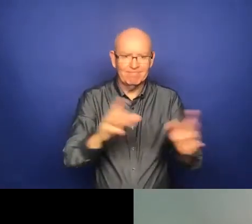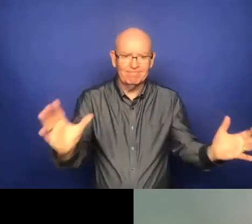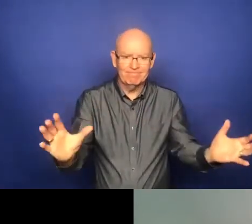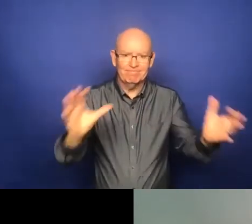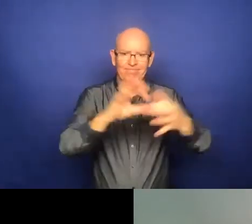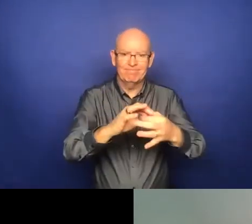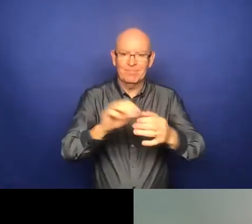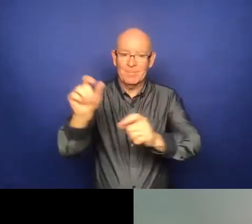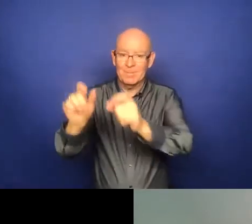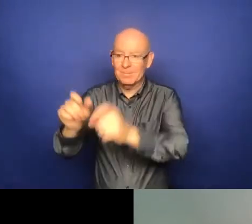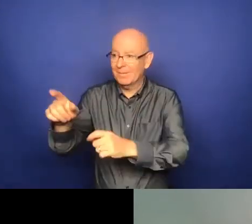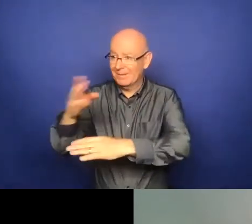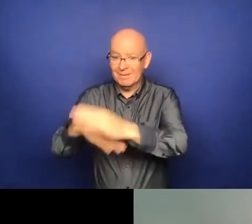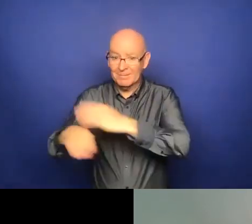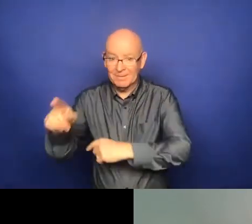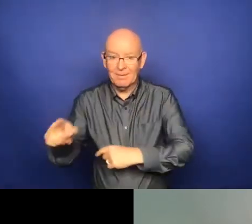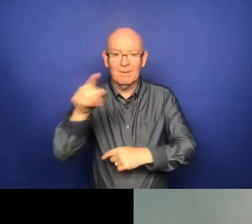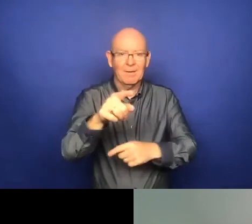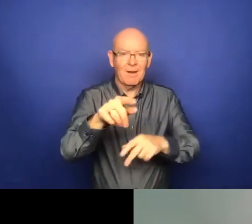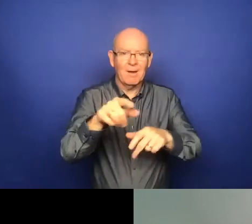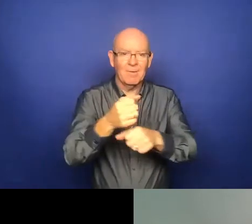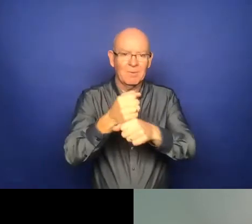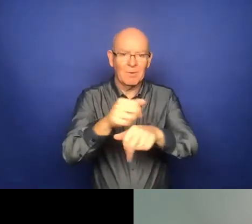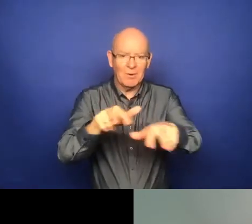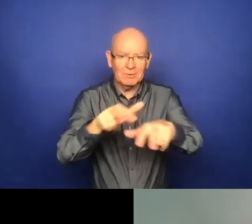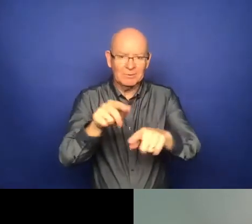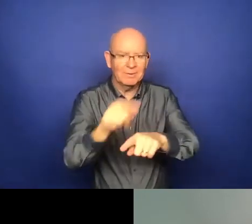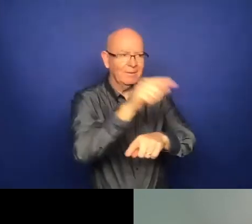, representative organisations, statisticians and everybody else